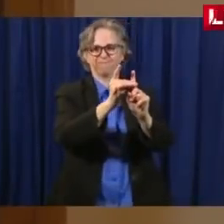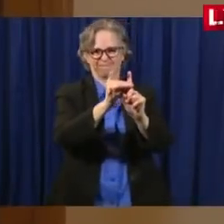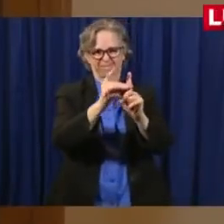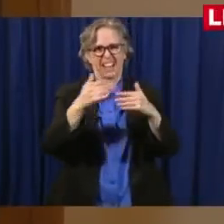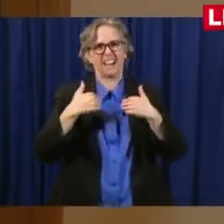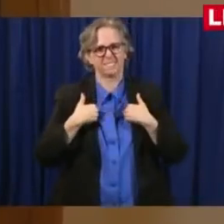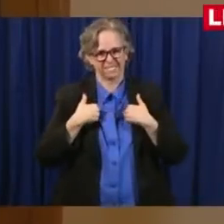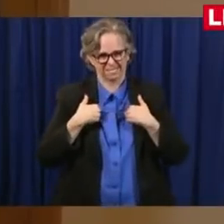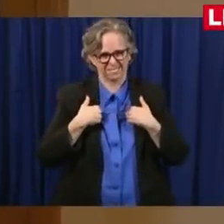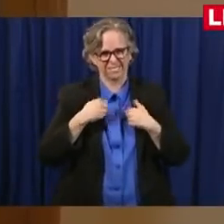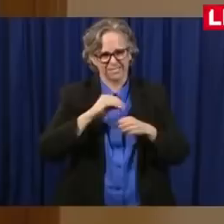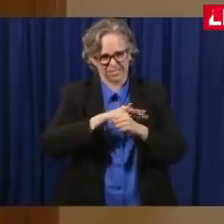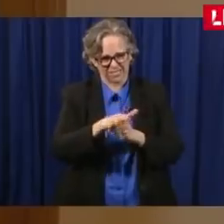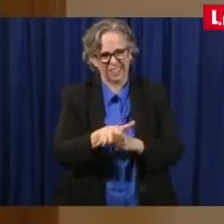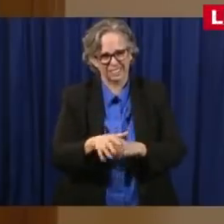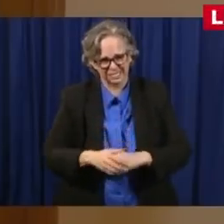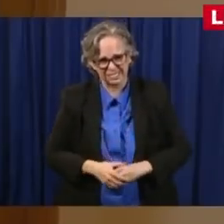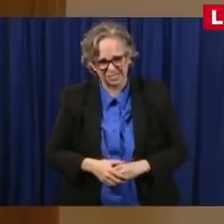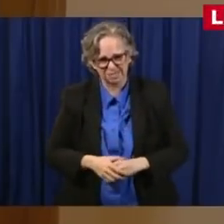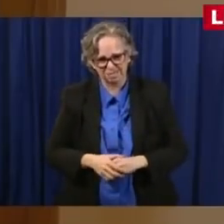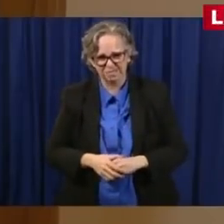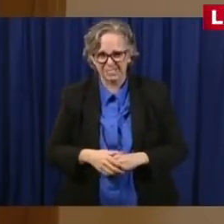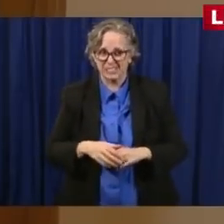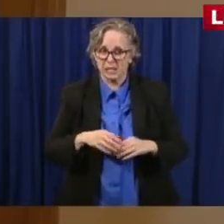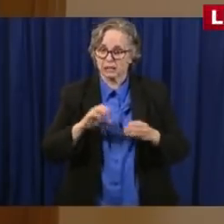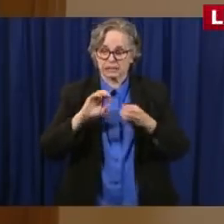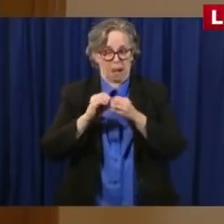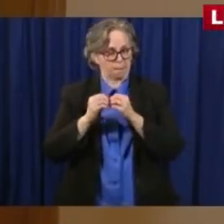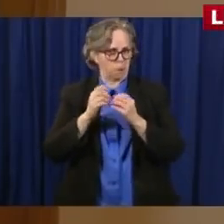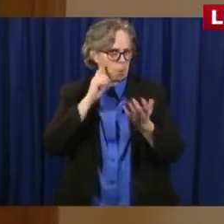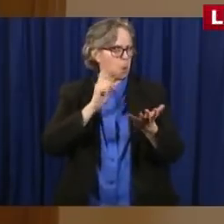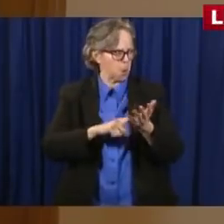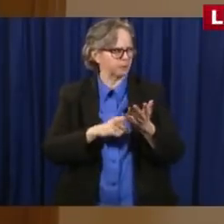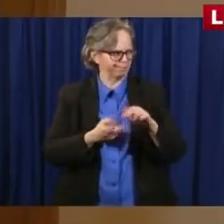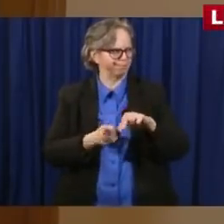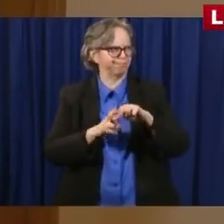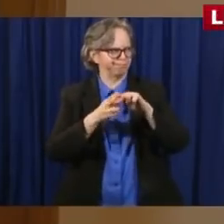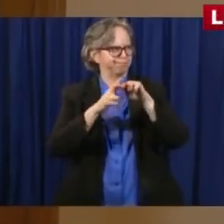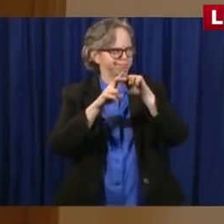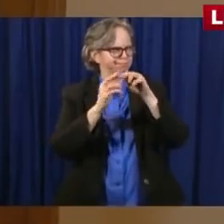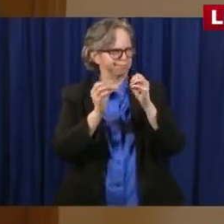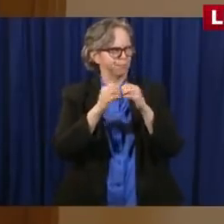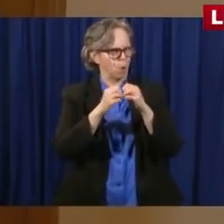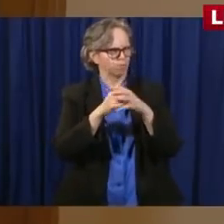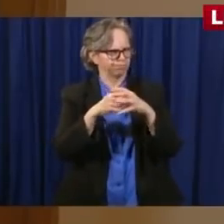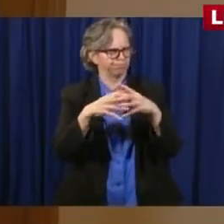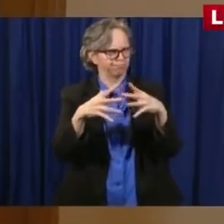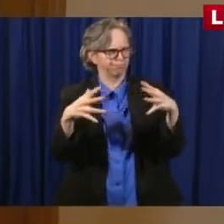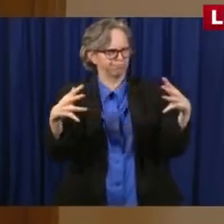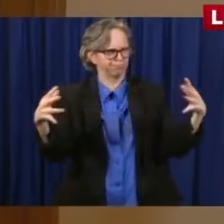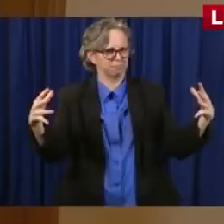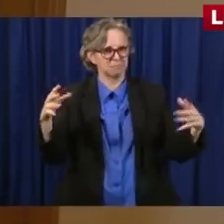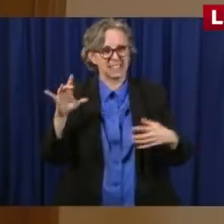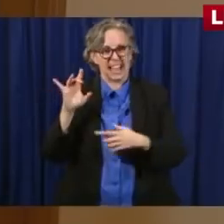TODAY WE HAVE 5148 CASES AS OF THIS MORNING.